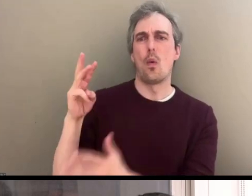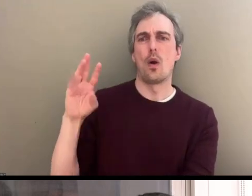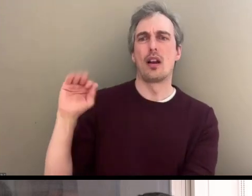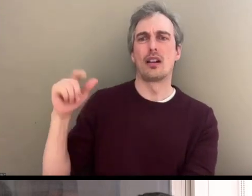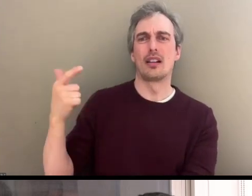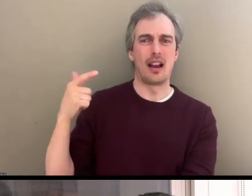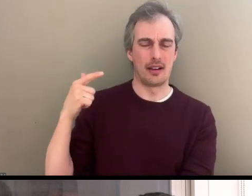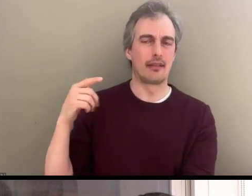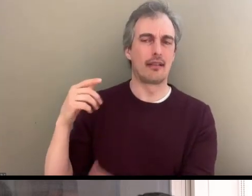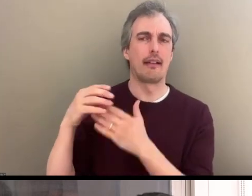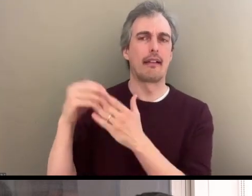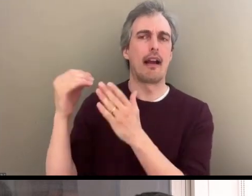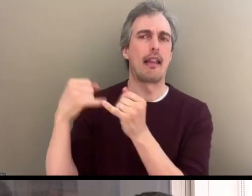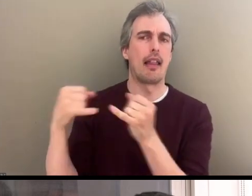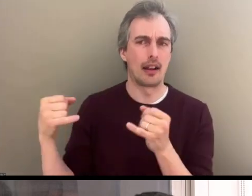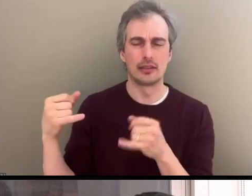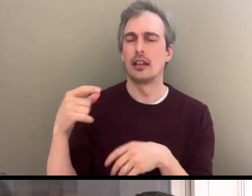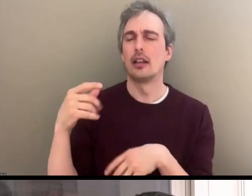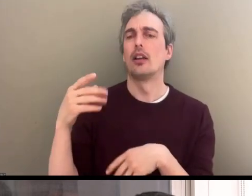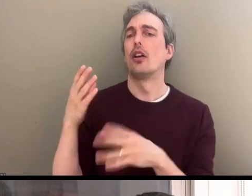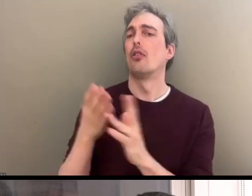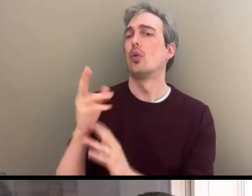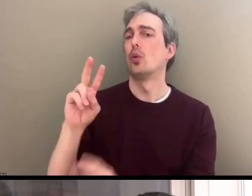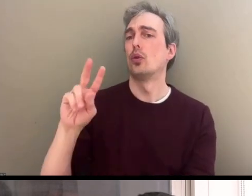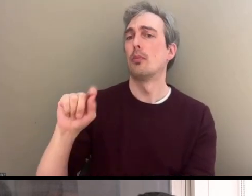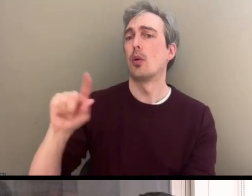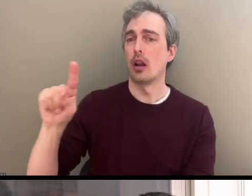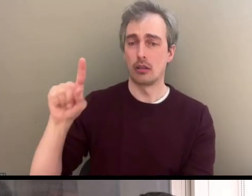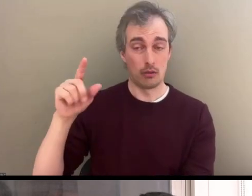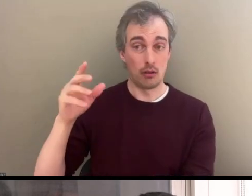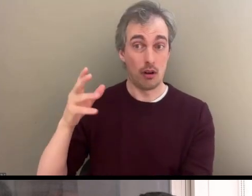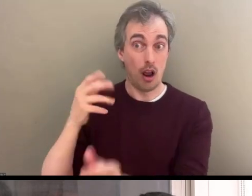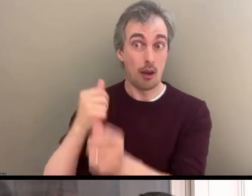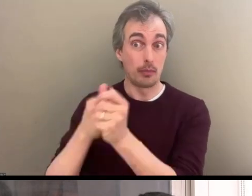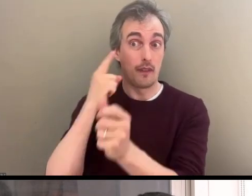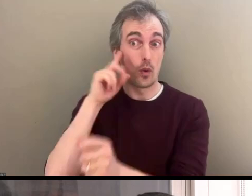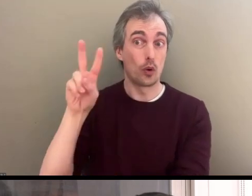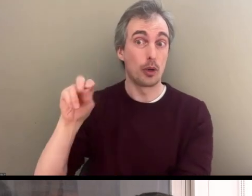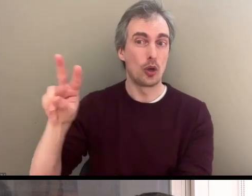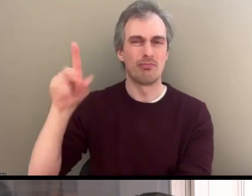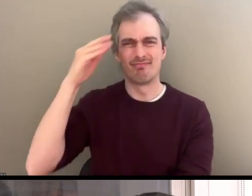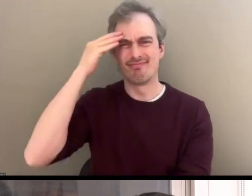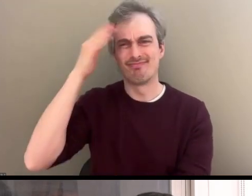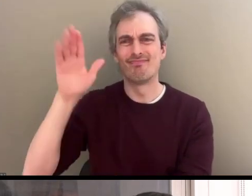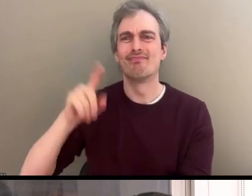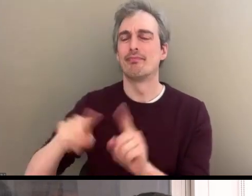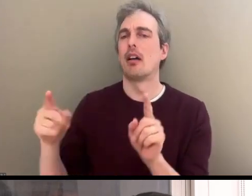I don't know if he's updated it for 2.2 yet, but I think he covers, can be automated, can't be automated.